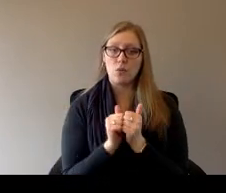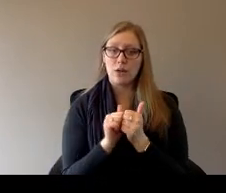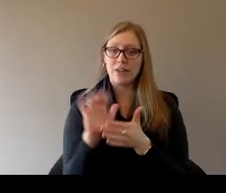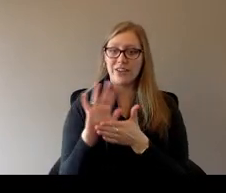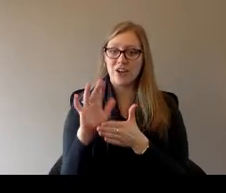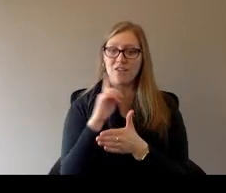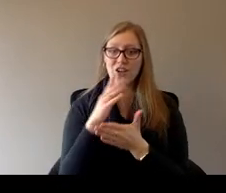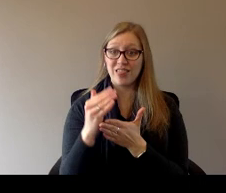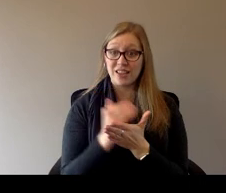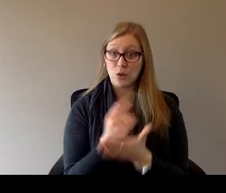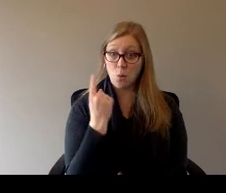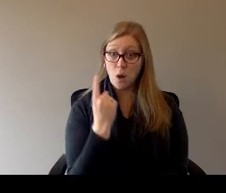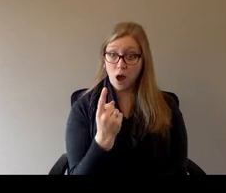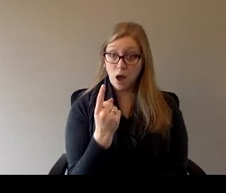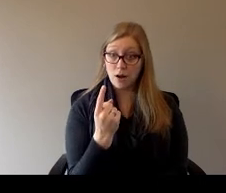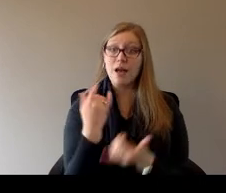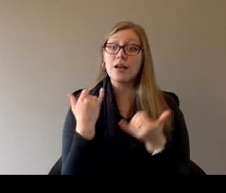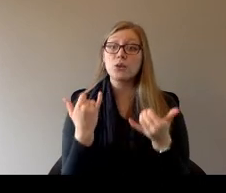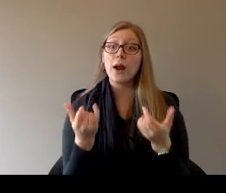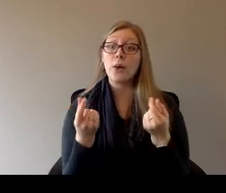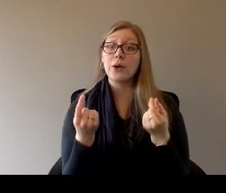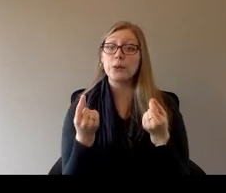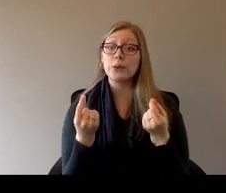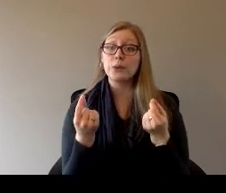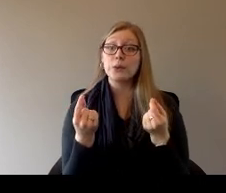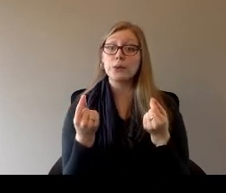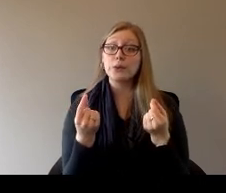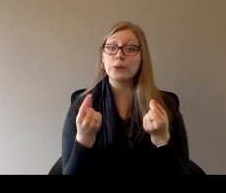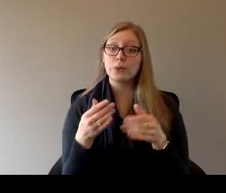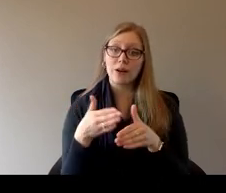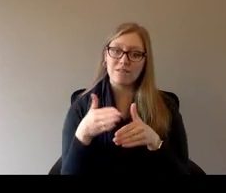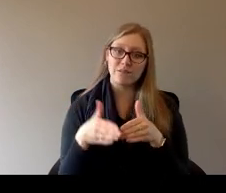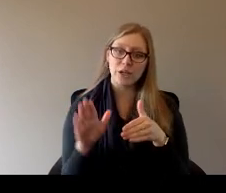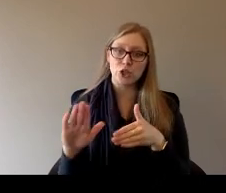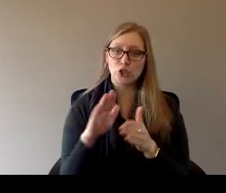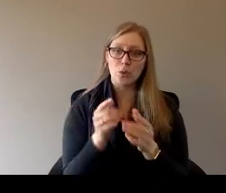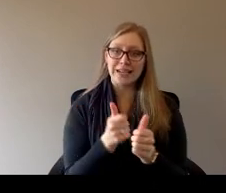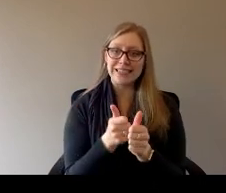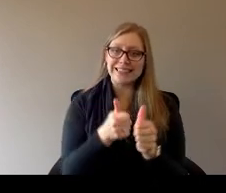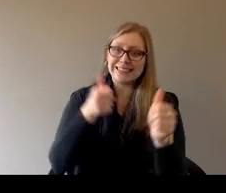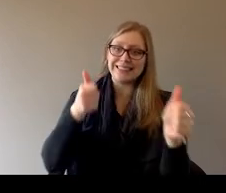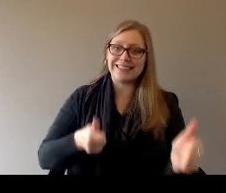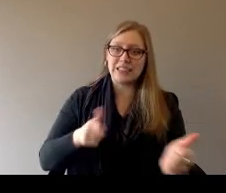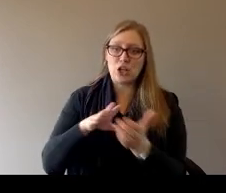You are going to now complete your distance learning expectations and routines quiz.